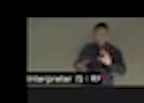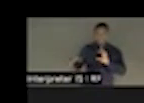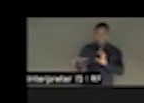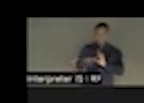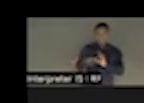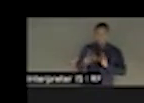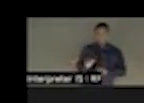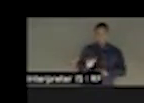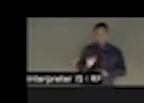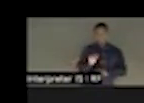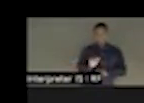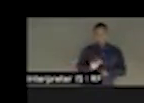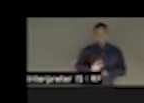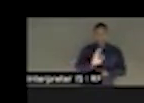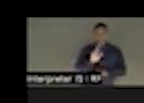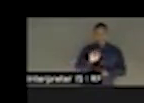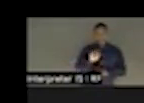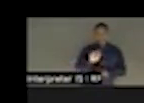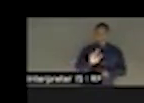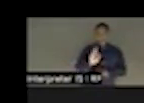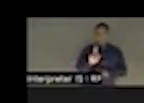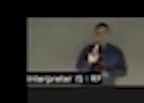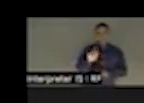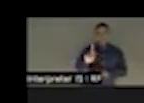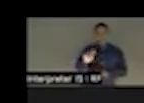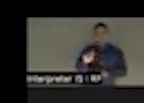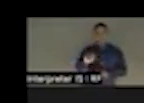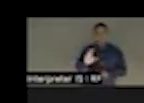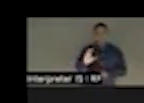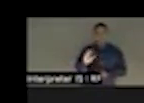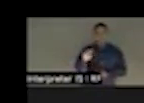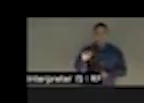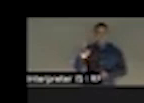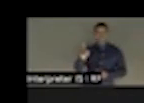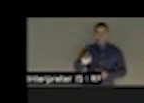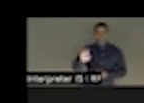And I can see that we now have the chat going, so it's also posted there.